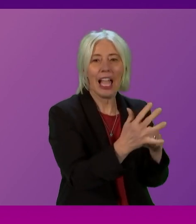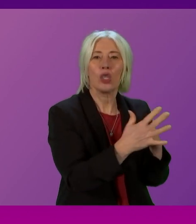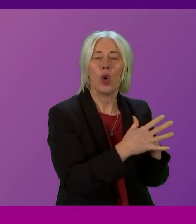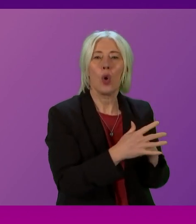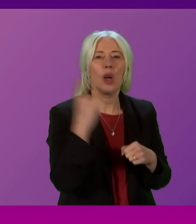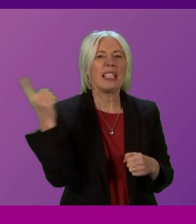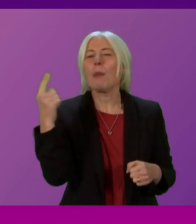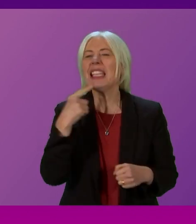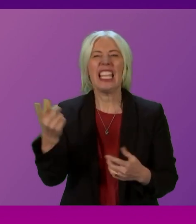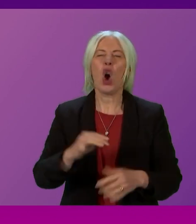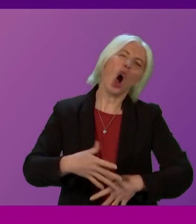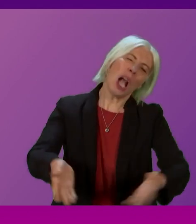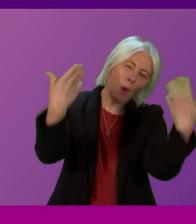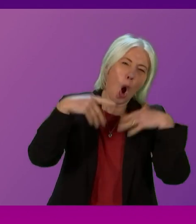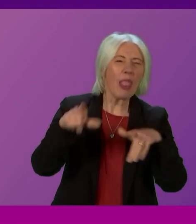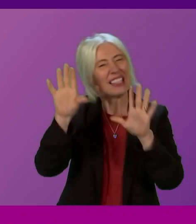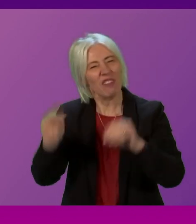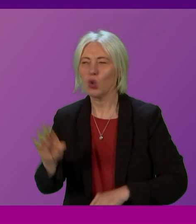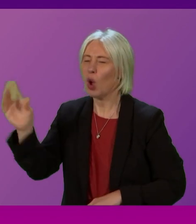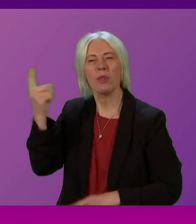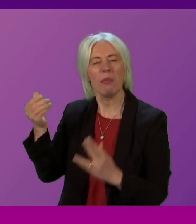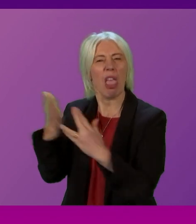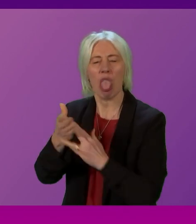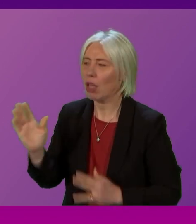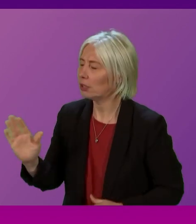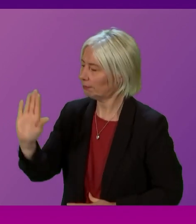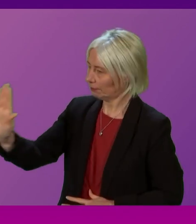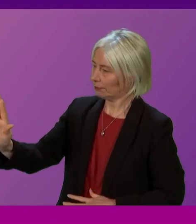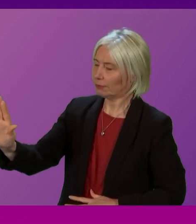Excuse me, First Minister.